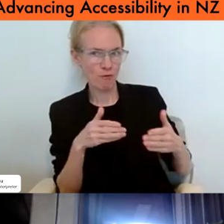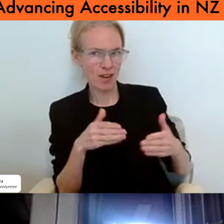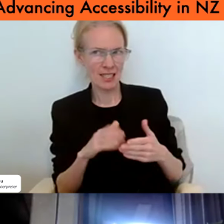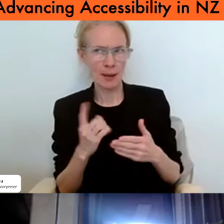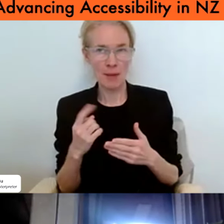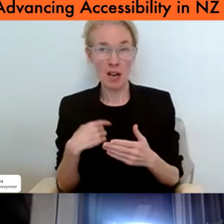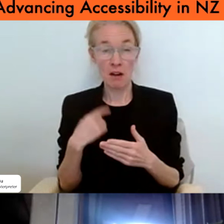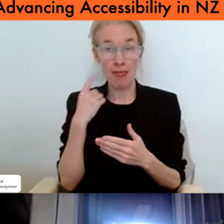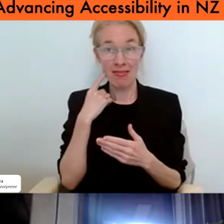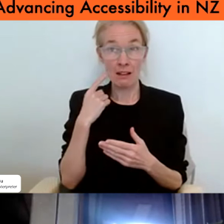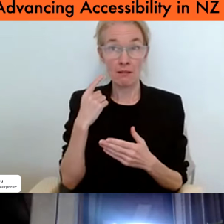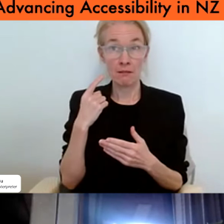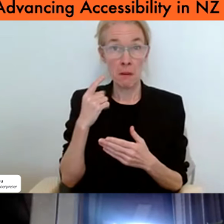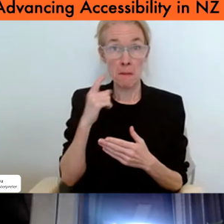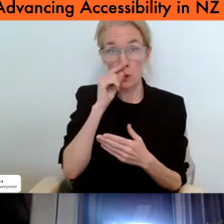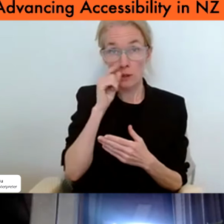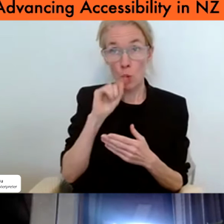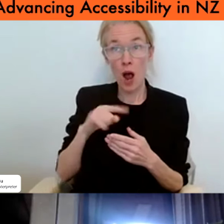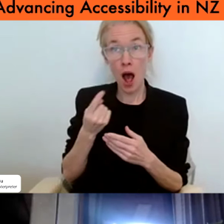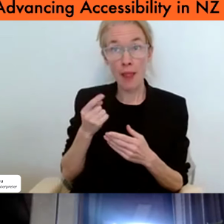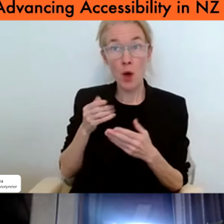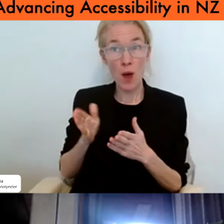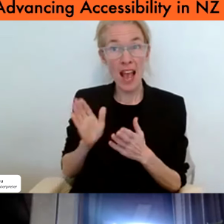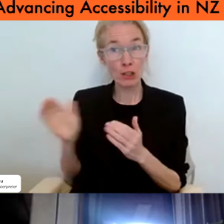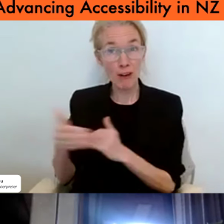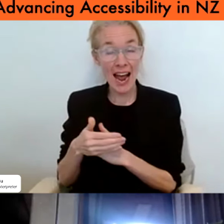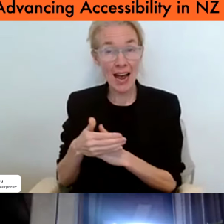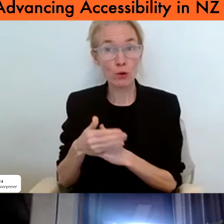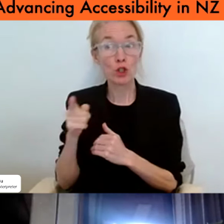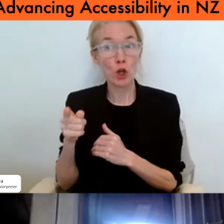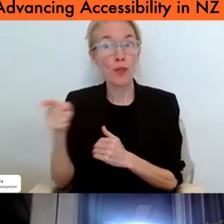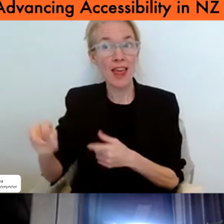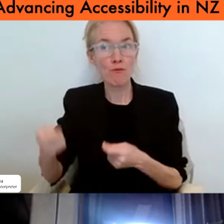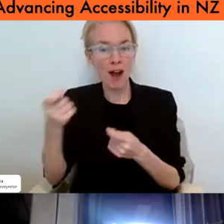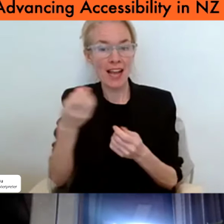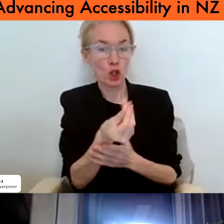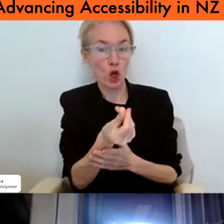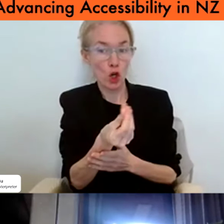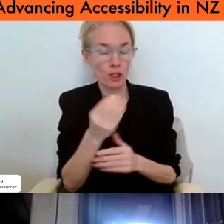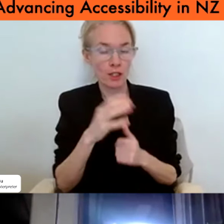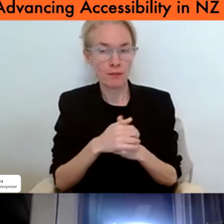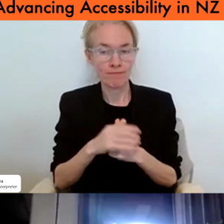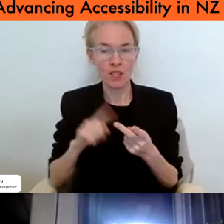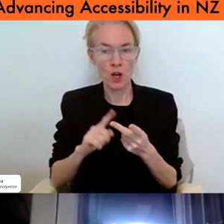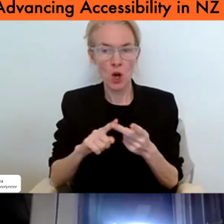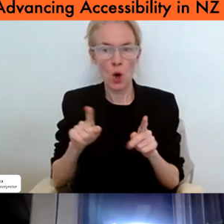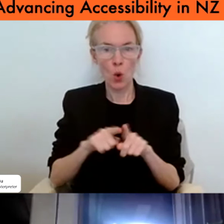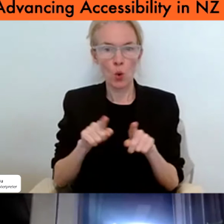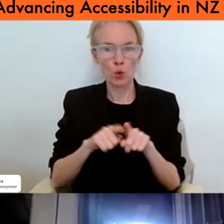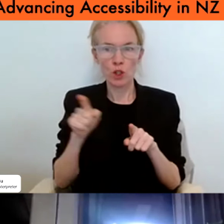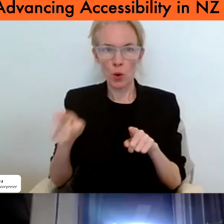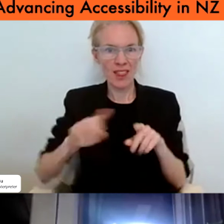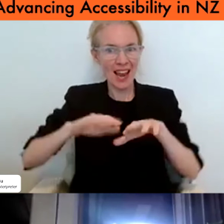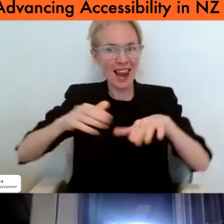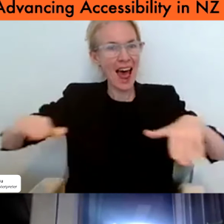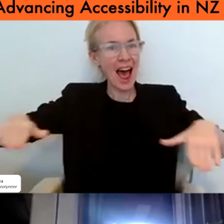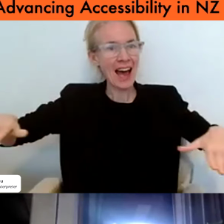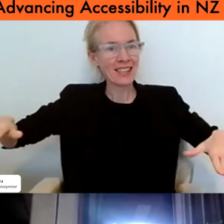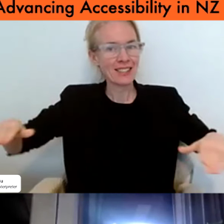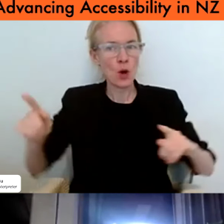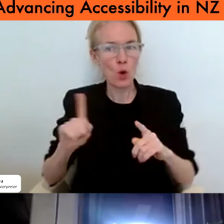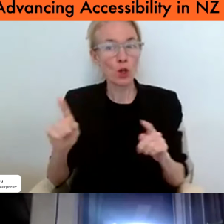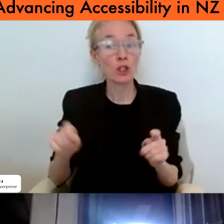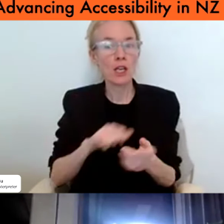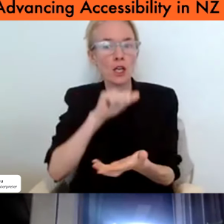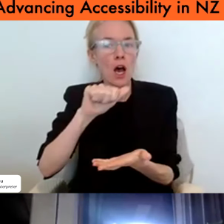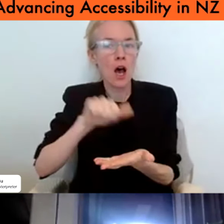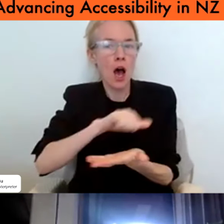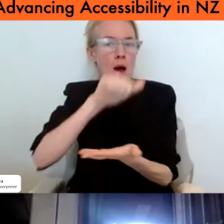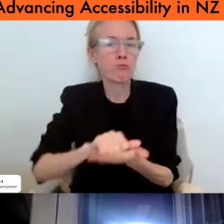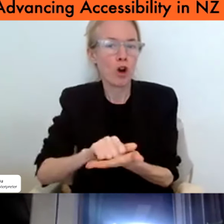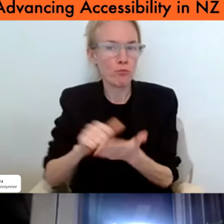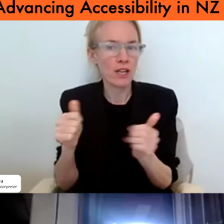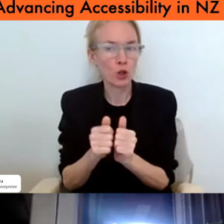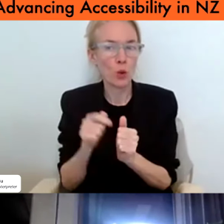and geotechnical, because they're major barriers. It is, I mean it's